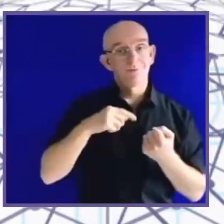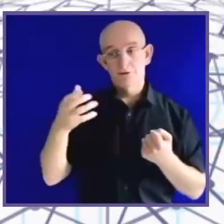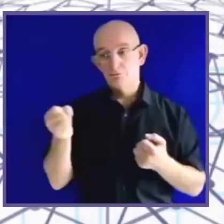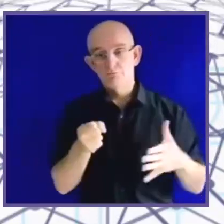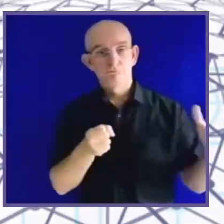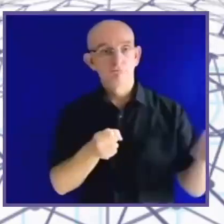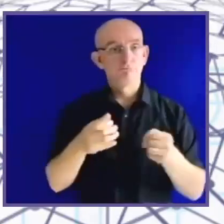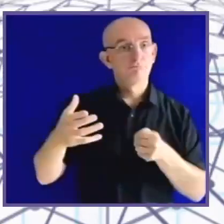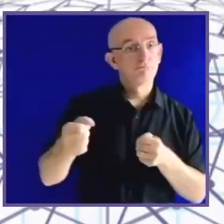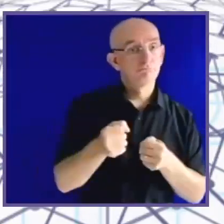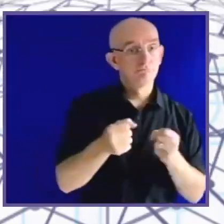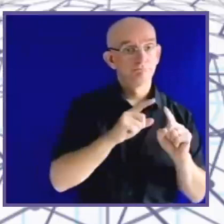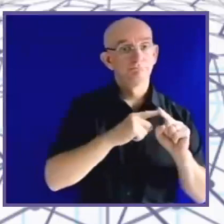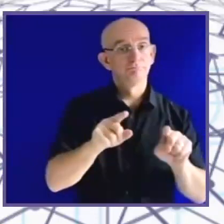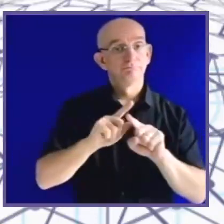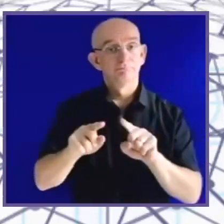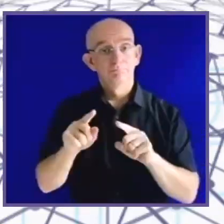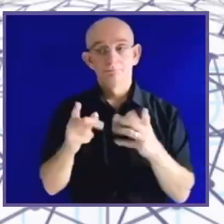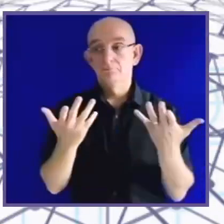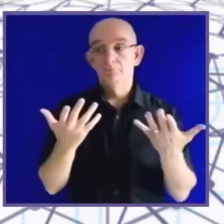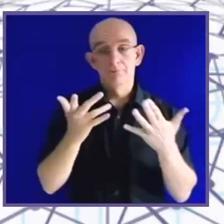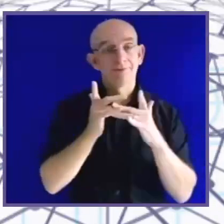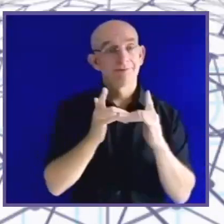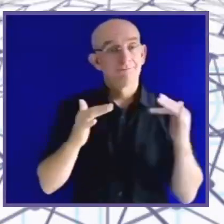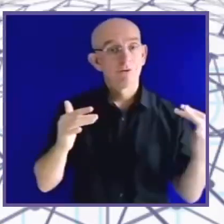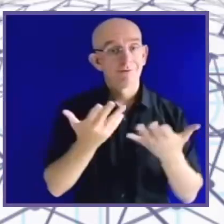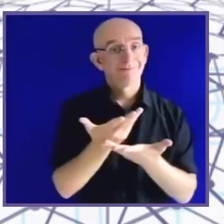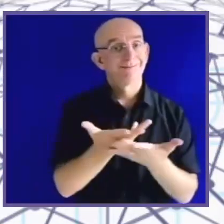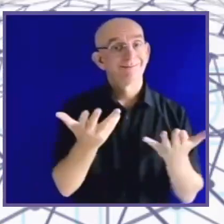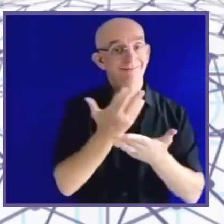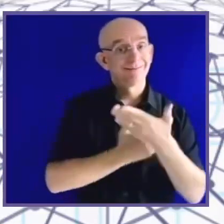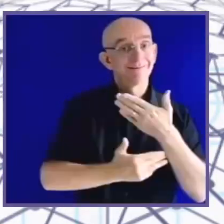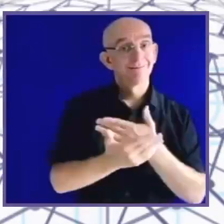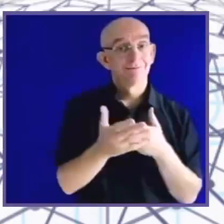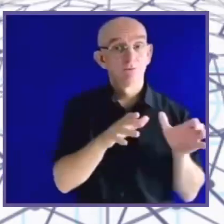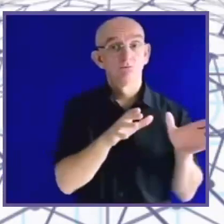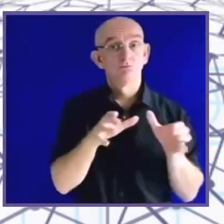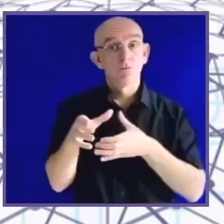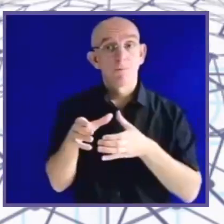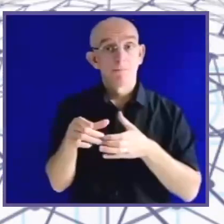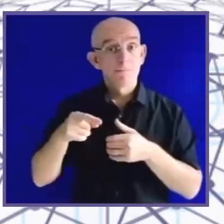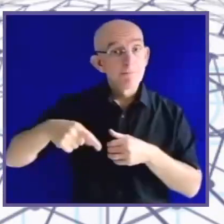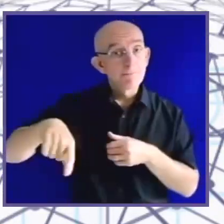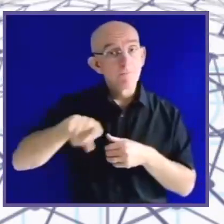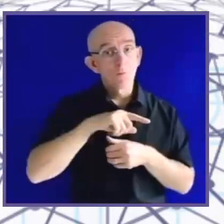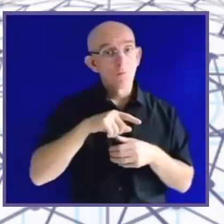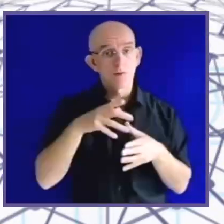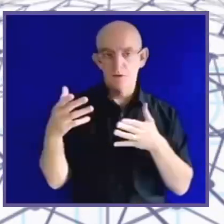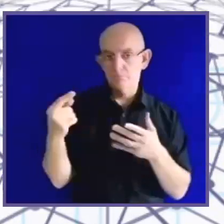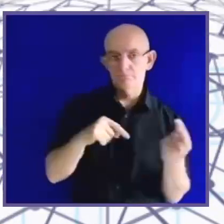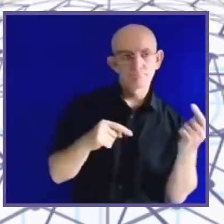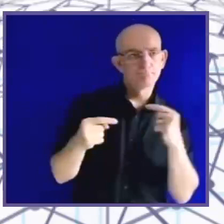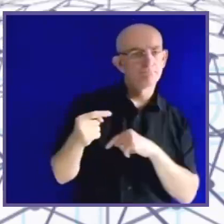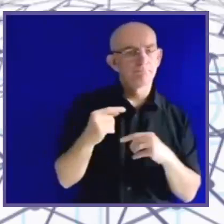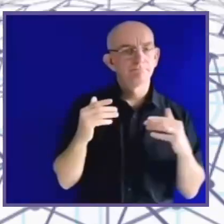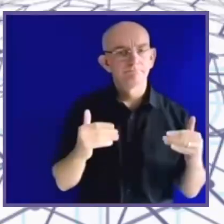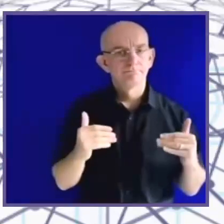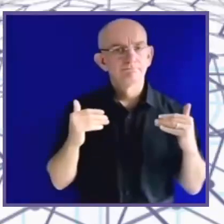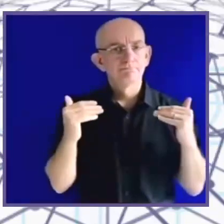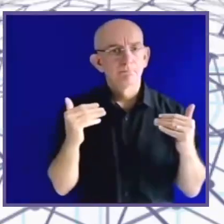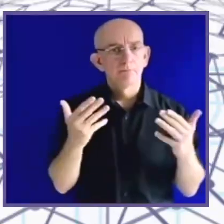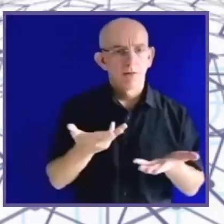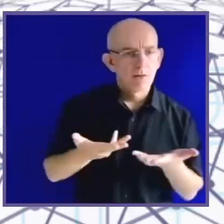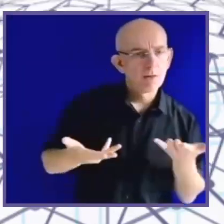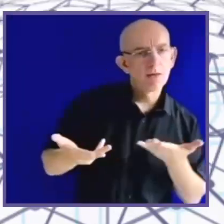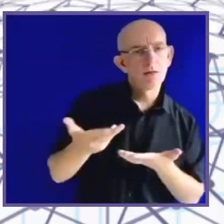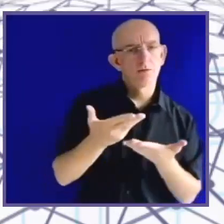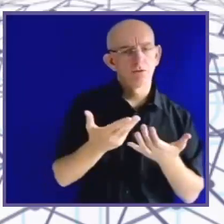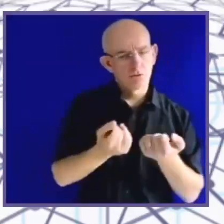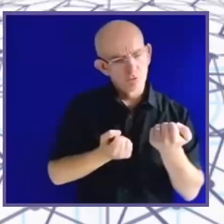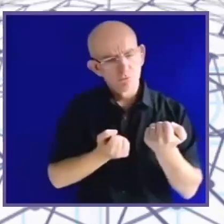empowerment of 80 movement in four regions, namely Africa, Asia, Latin America, Middle